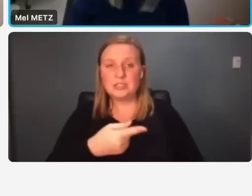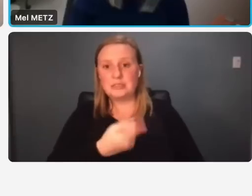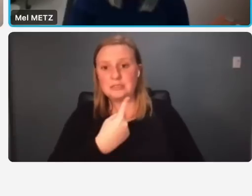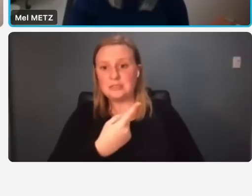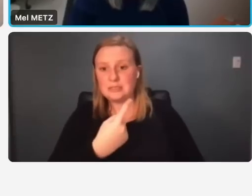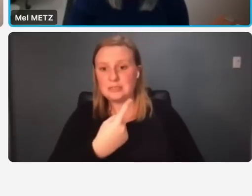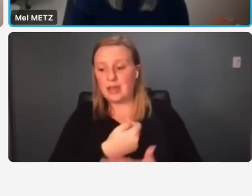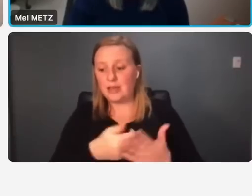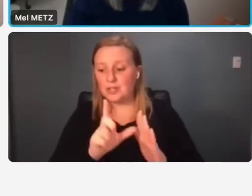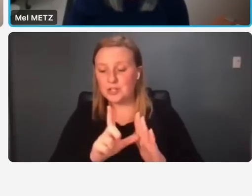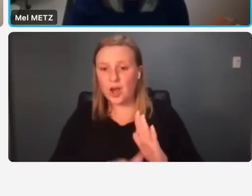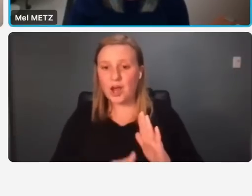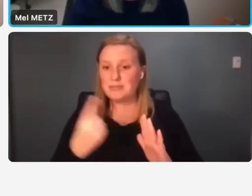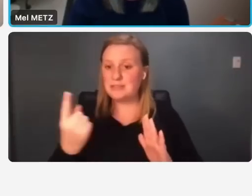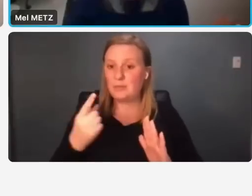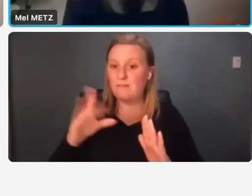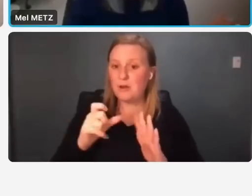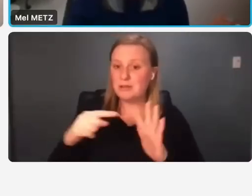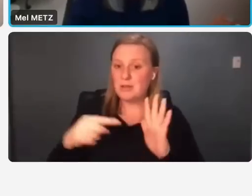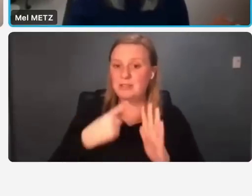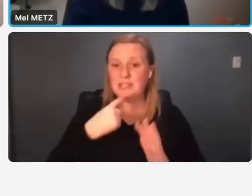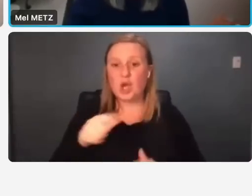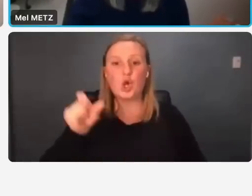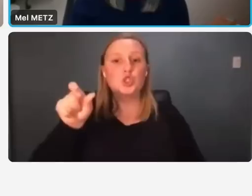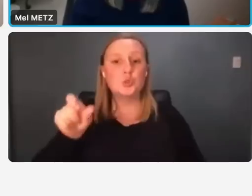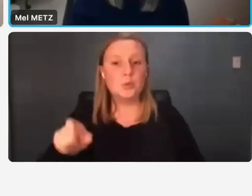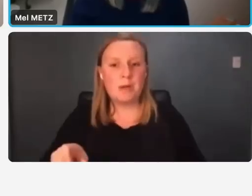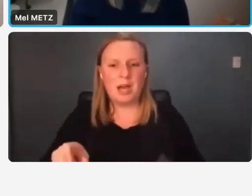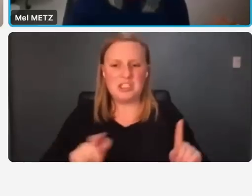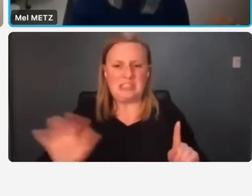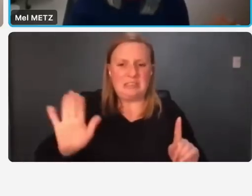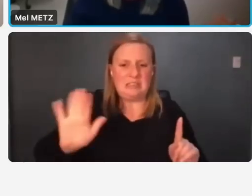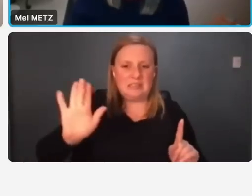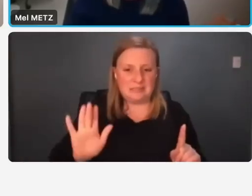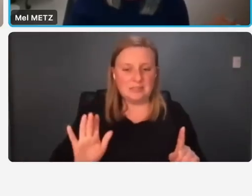time someone from the Department uses it. The Royal Commission was also pretty critical of the